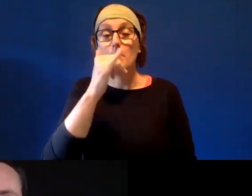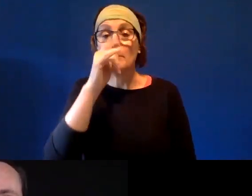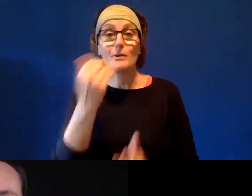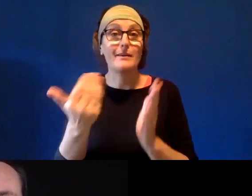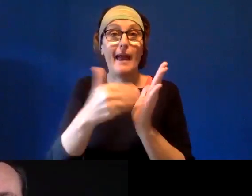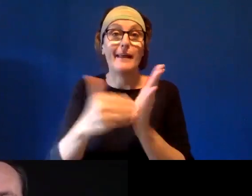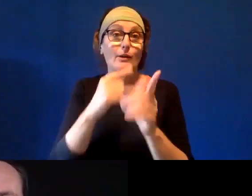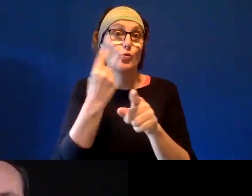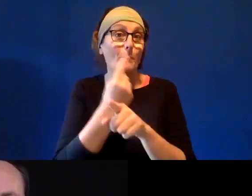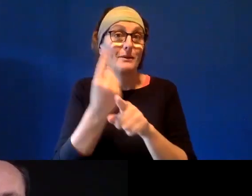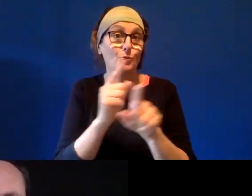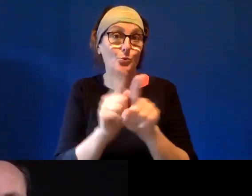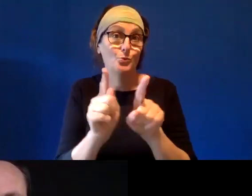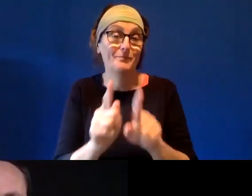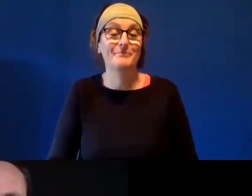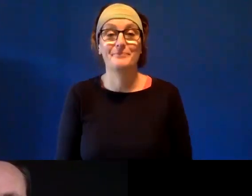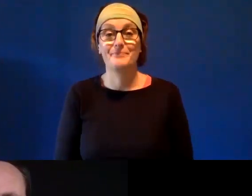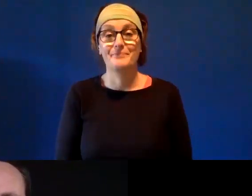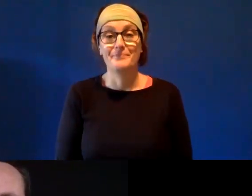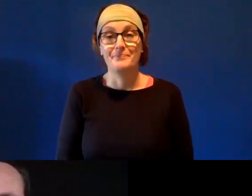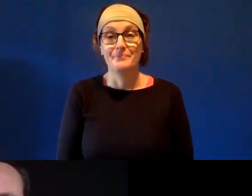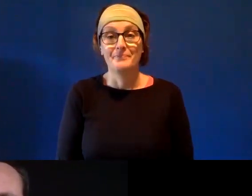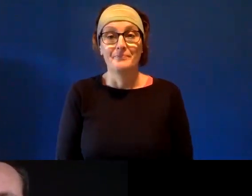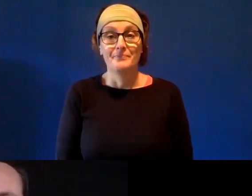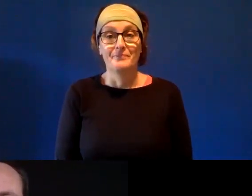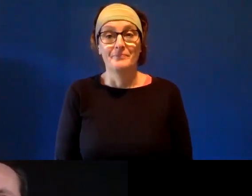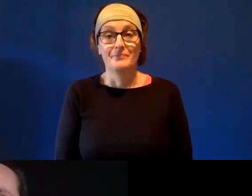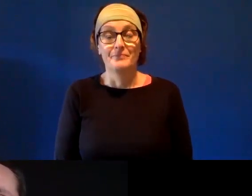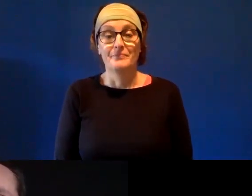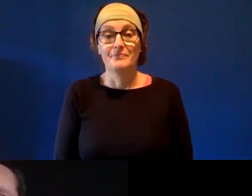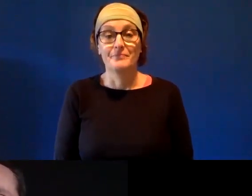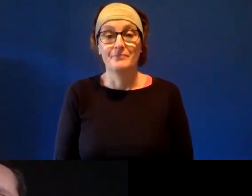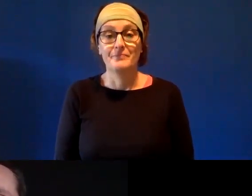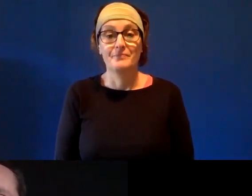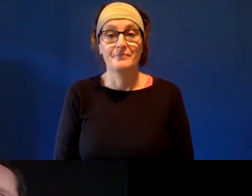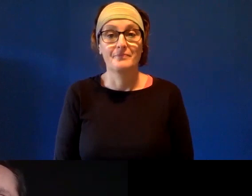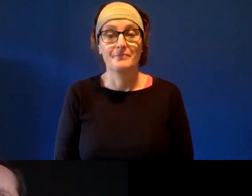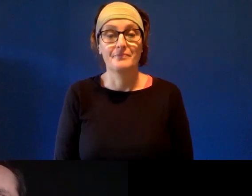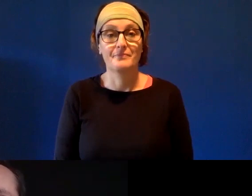Lenine, have you seen a question come through?